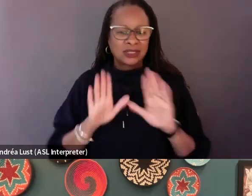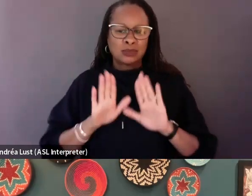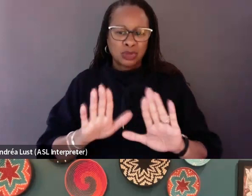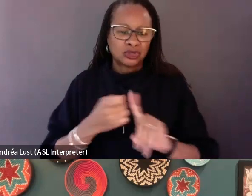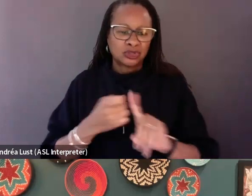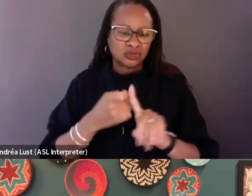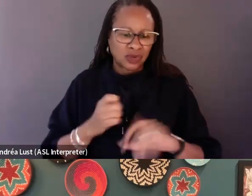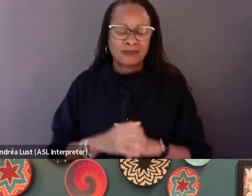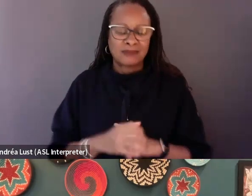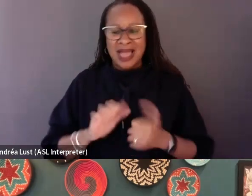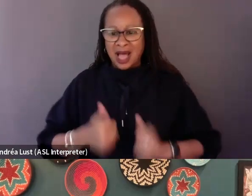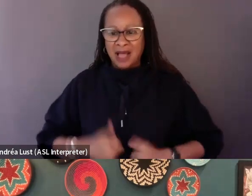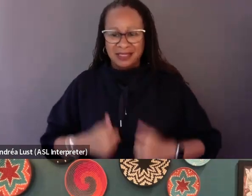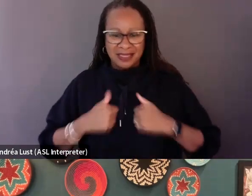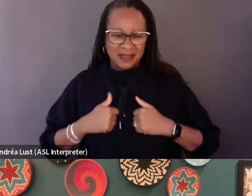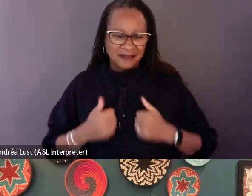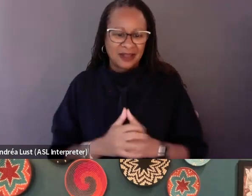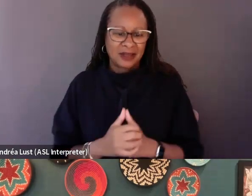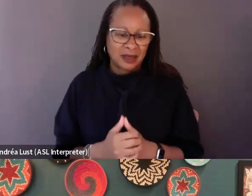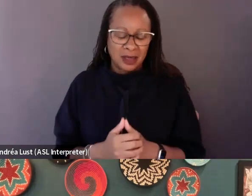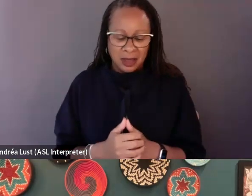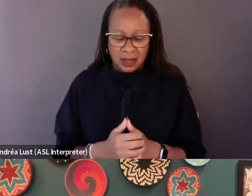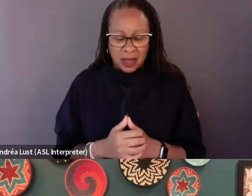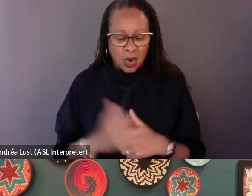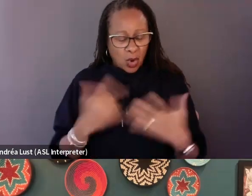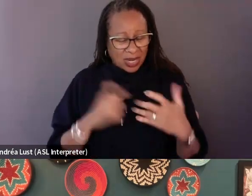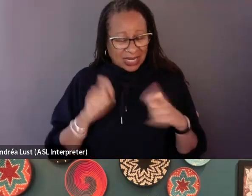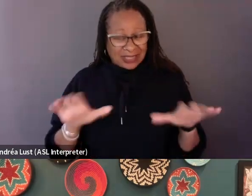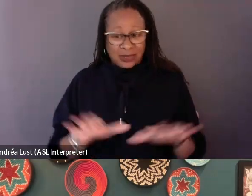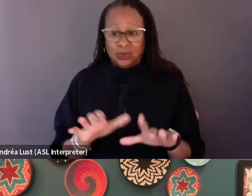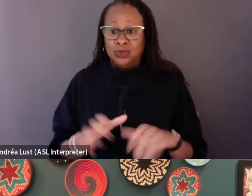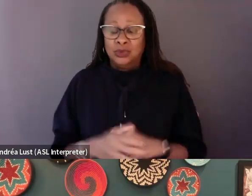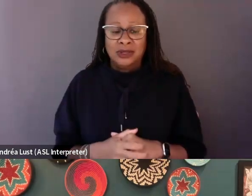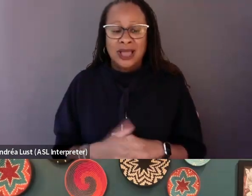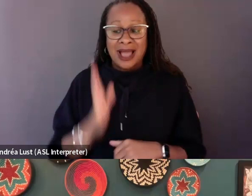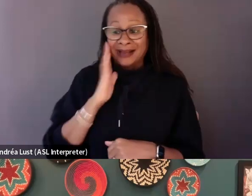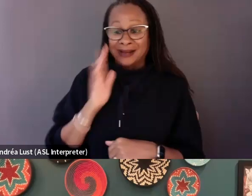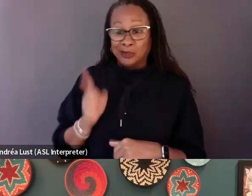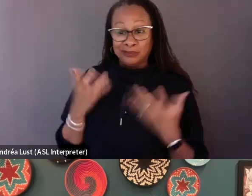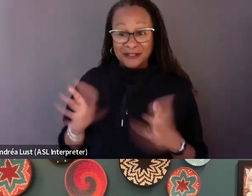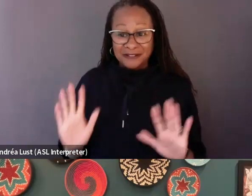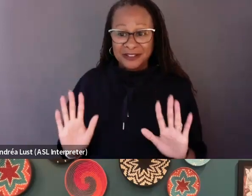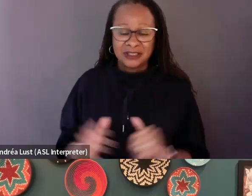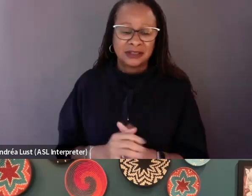How life twists his arm into doing what he needs to do. I knew that he was steadily going bankrupt.